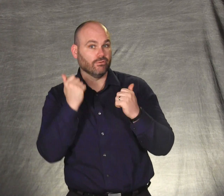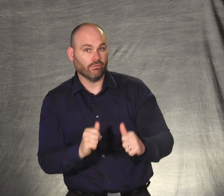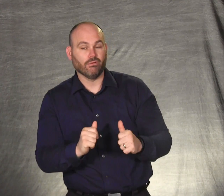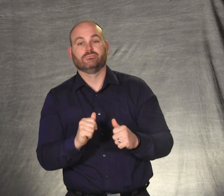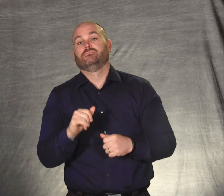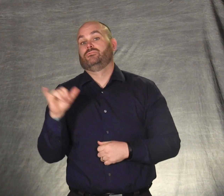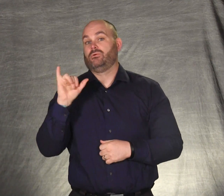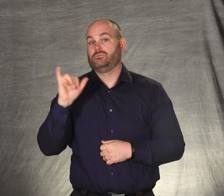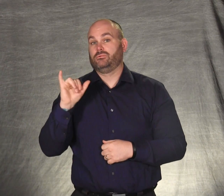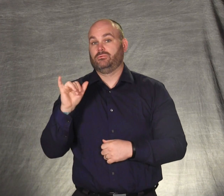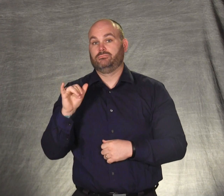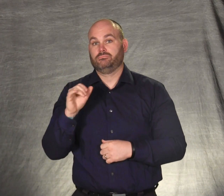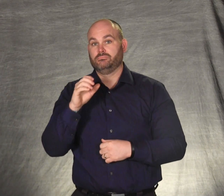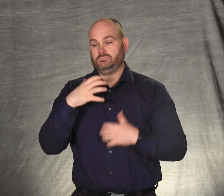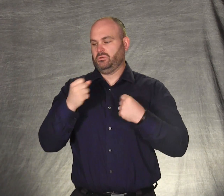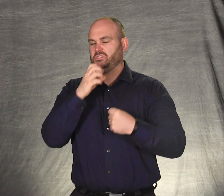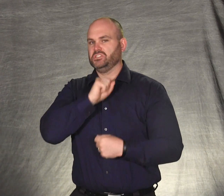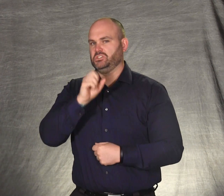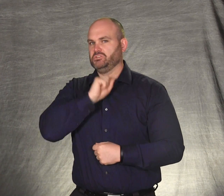and healthy aging.